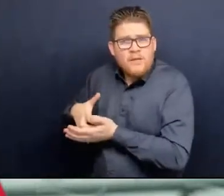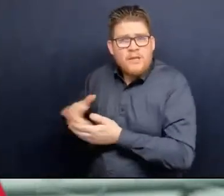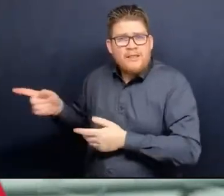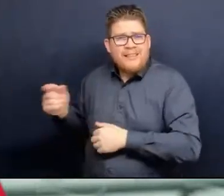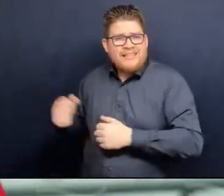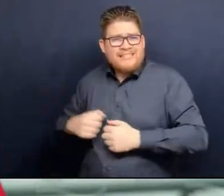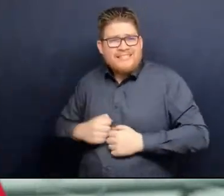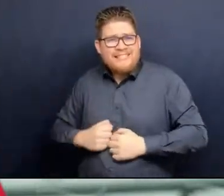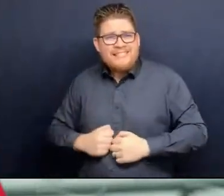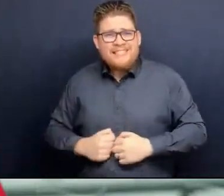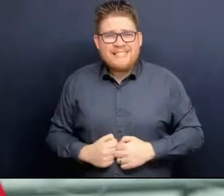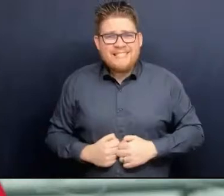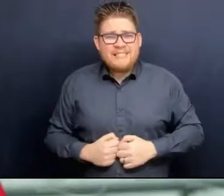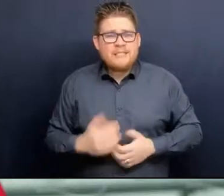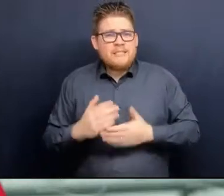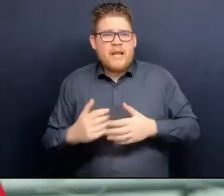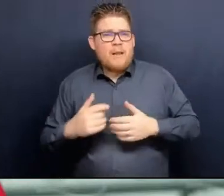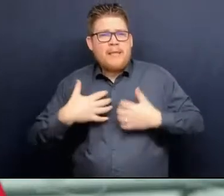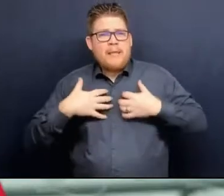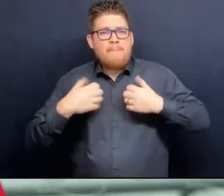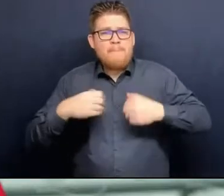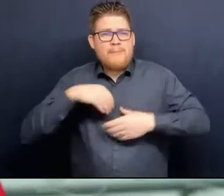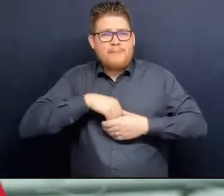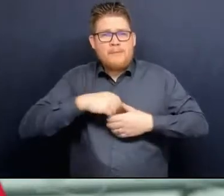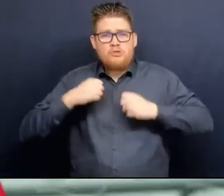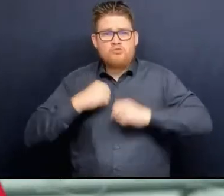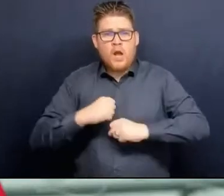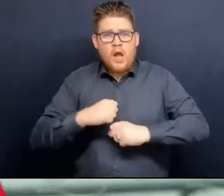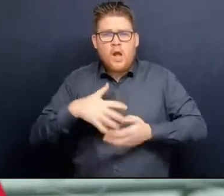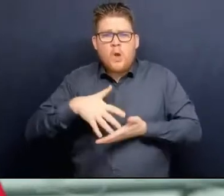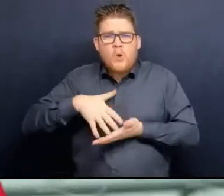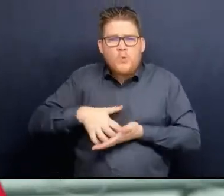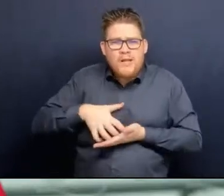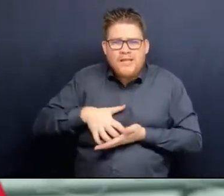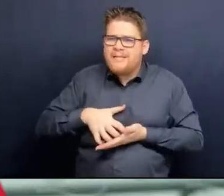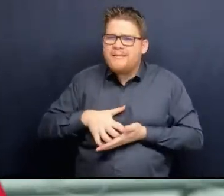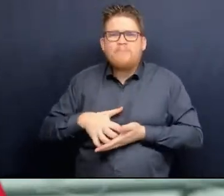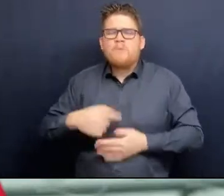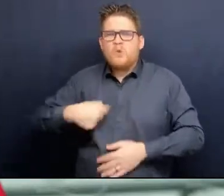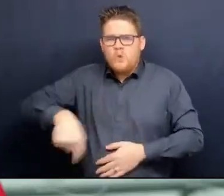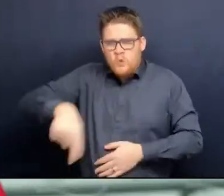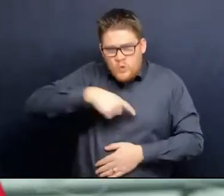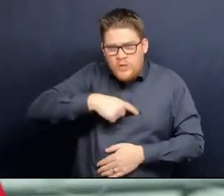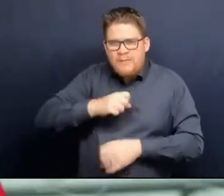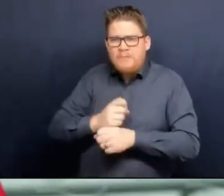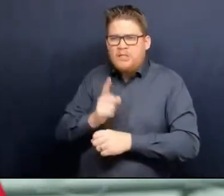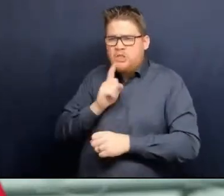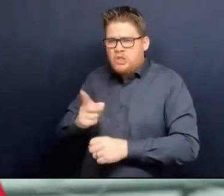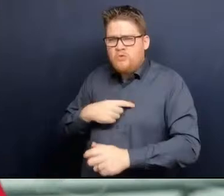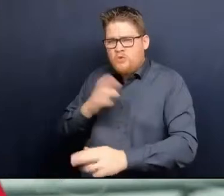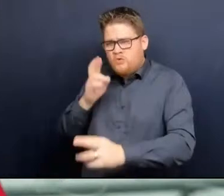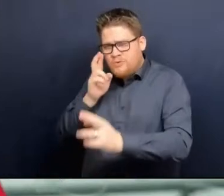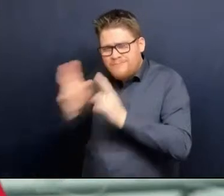aren't as strong. And we may not even be aware of those people.